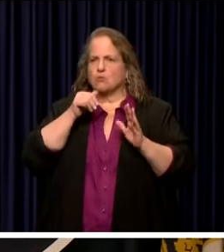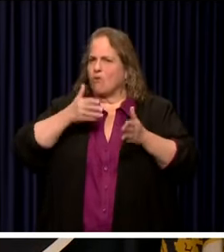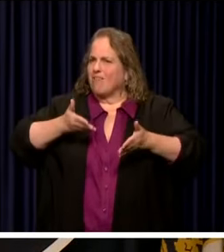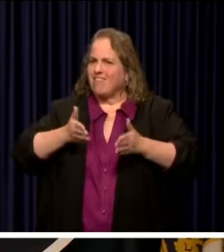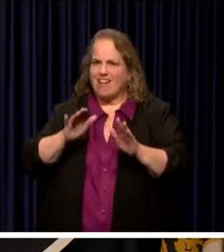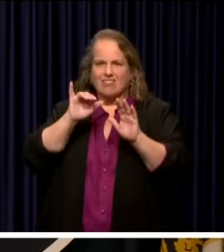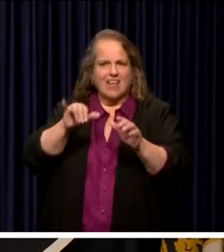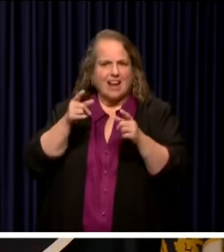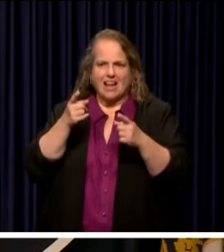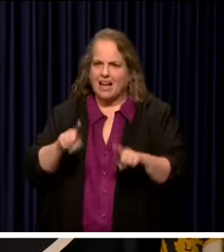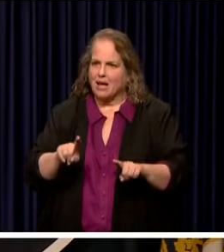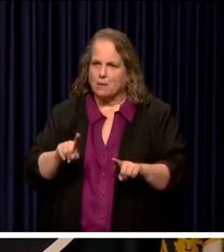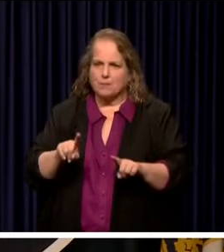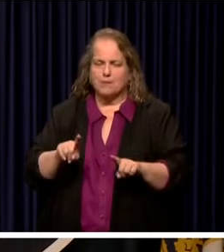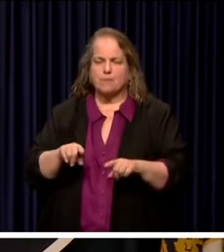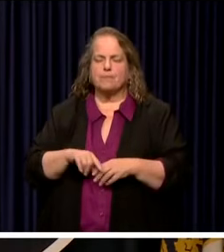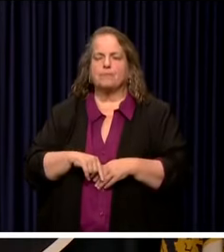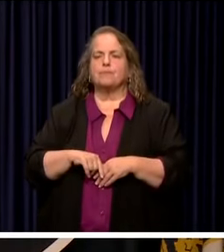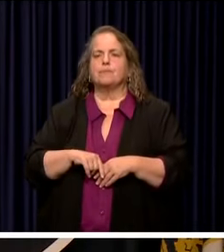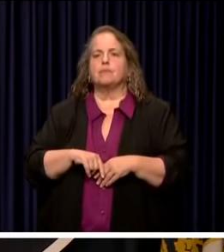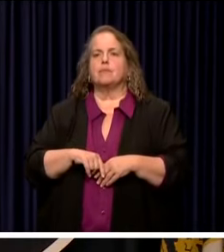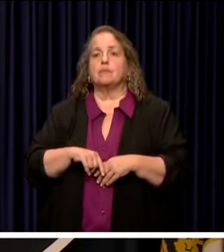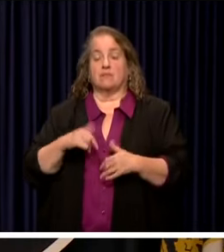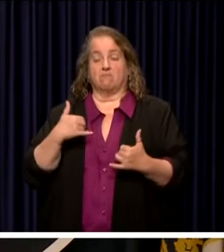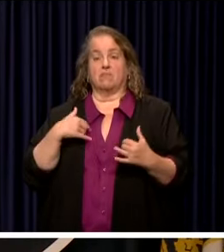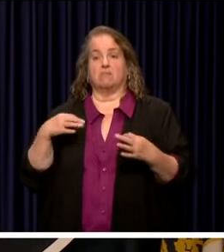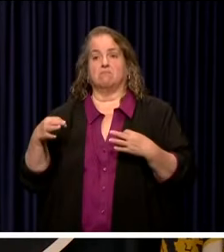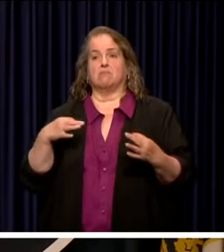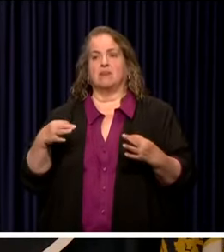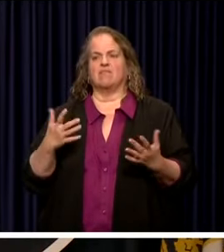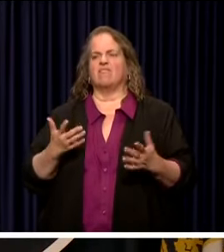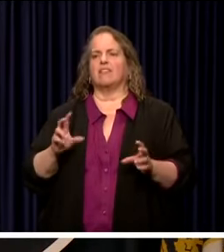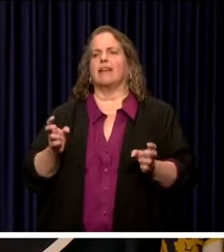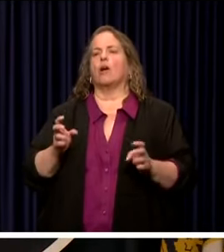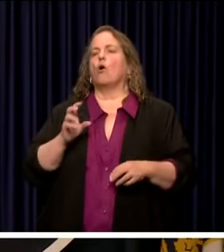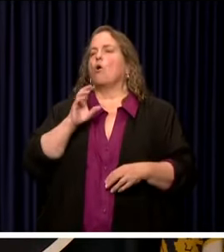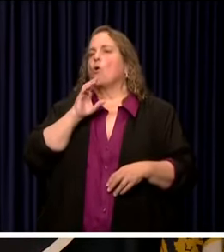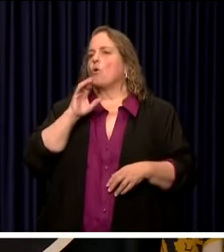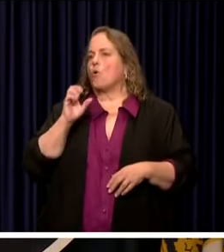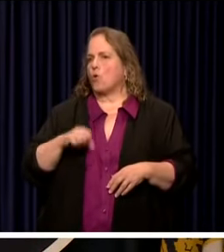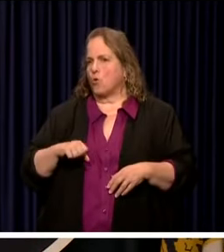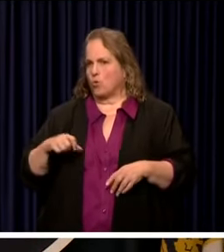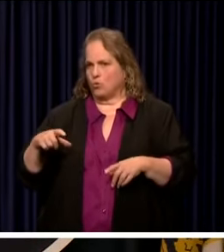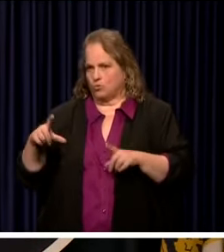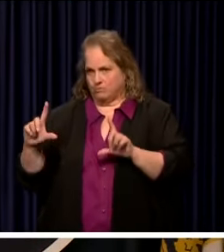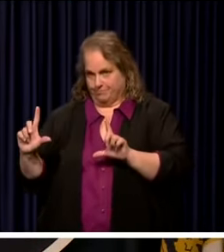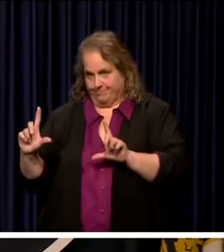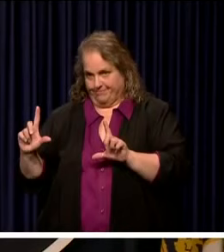AND SO IF YOU THINK ABOUT THAT AND WHERE WE ARE, THE CHALLENGE